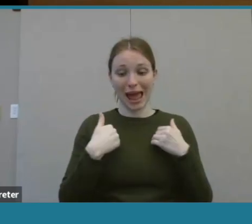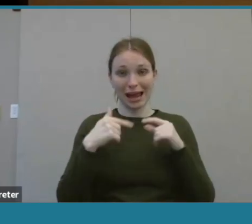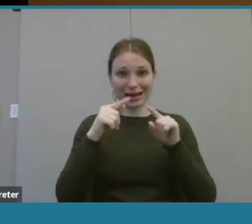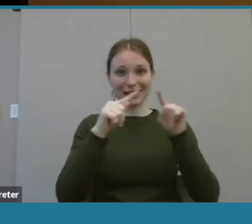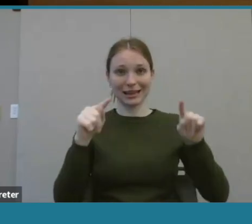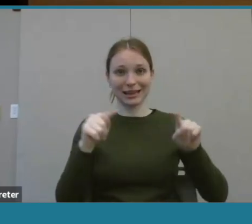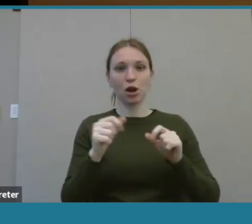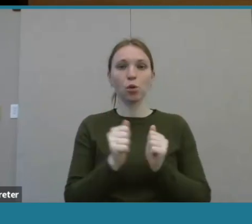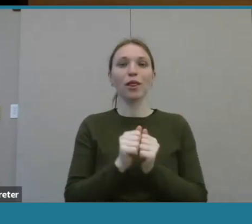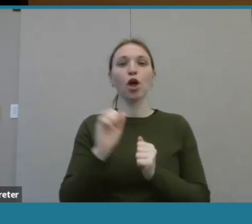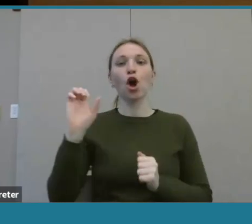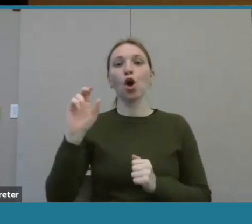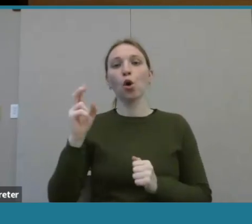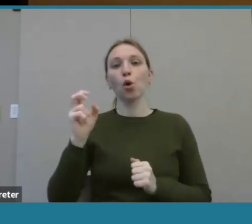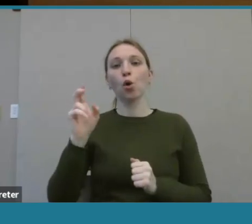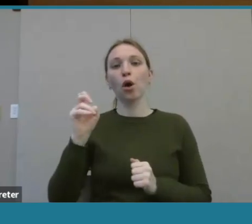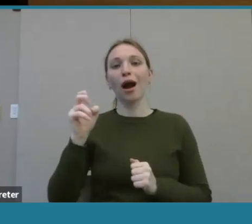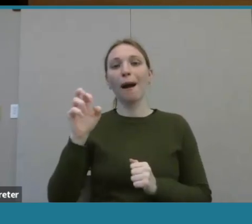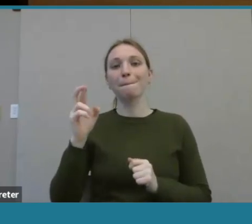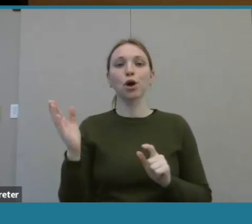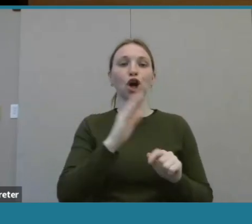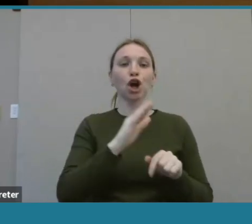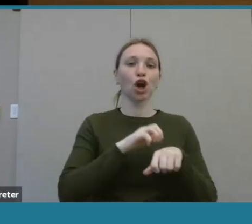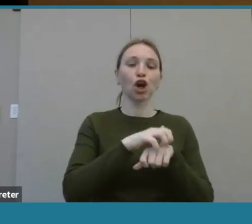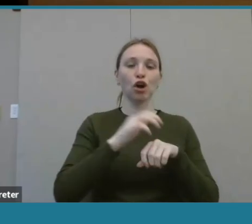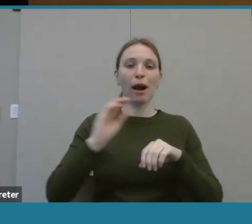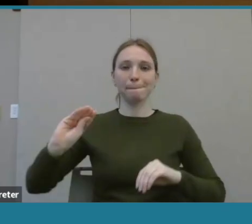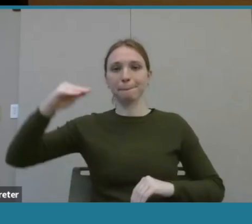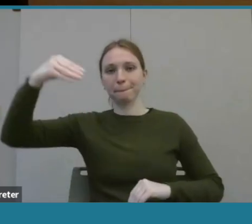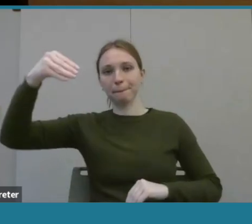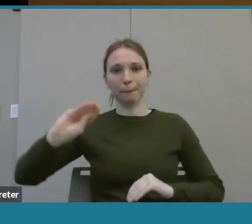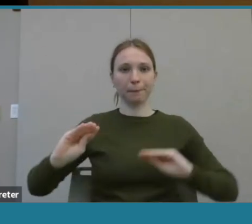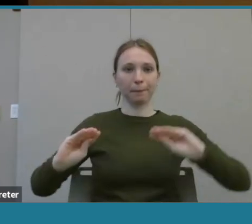would flip up a card and underneath you would talk about what is your preference, and whichever preference whatever preference you chose, it would